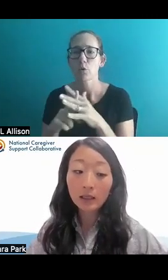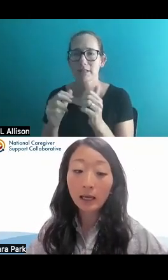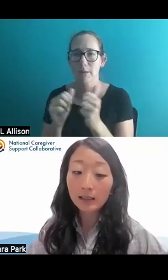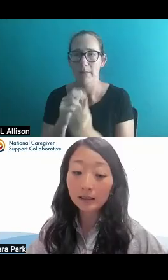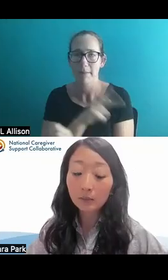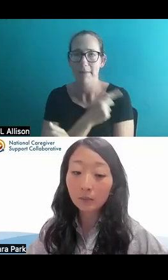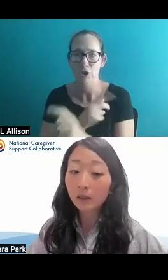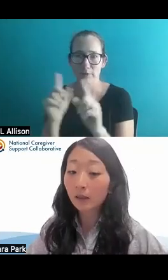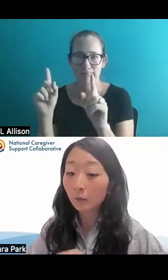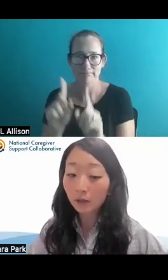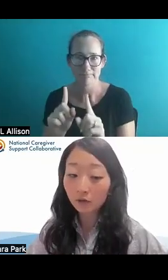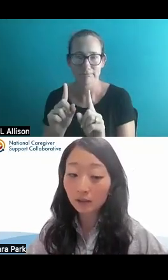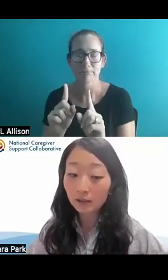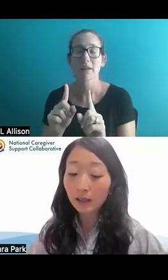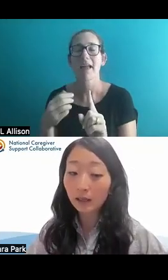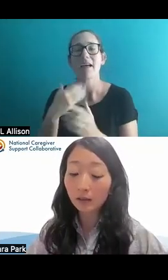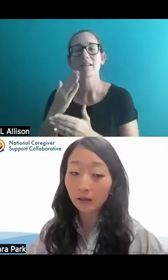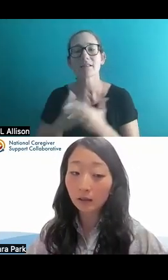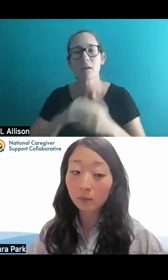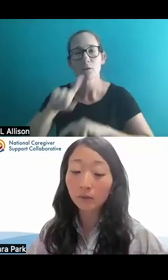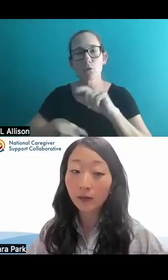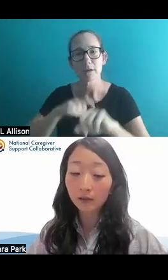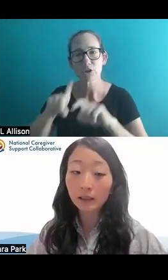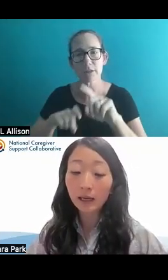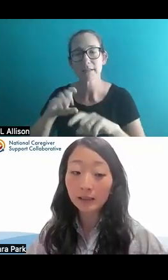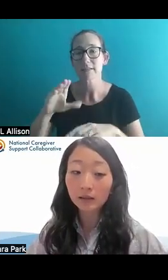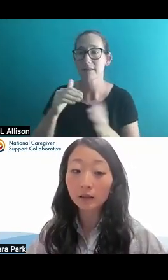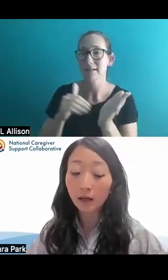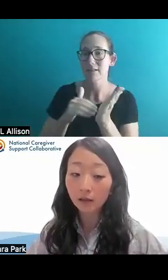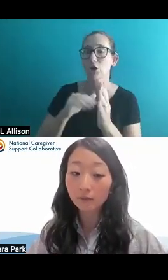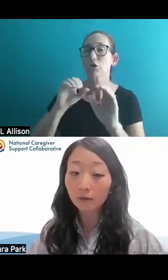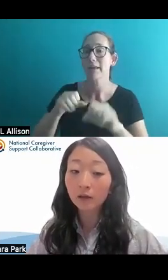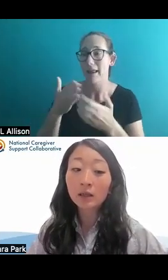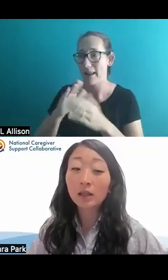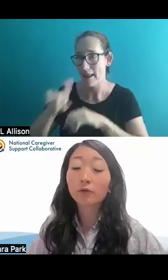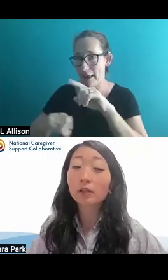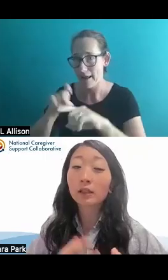It has some questions that the provider can ask the caregiver that'll really get